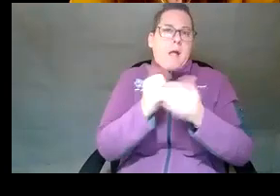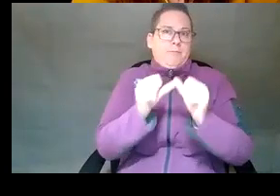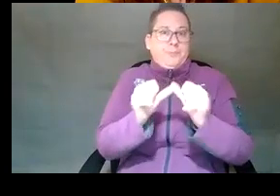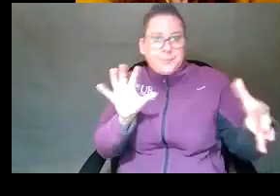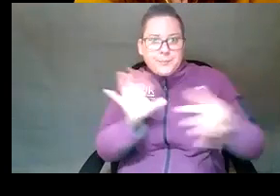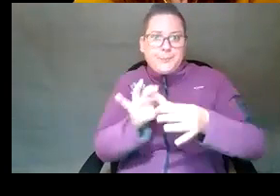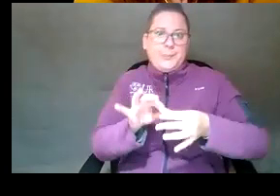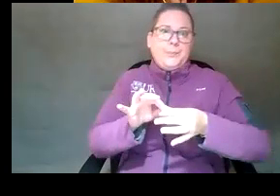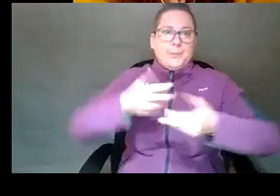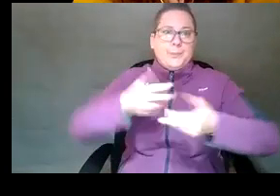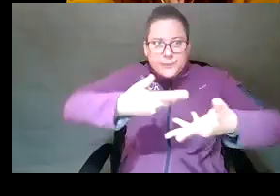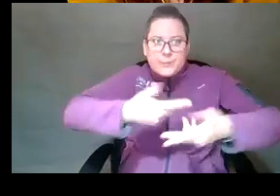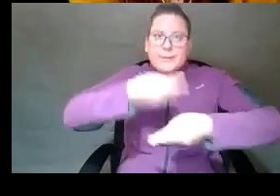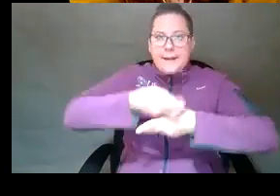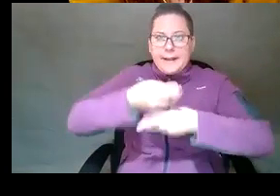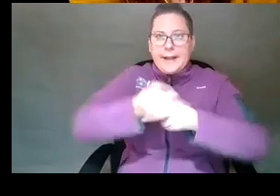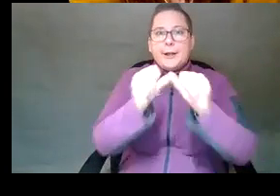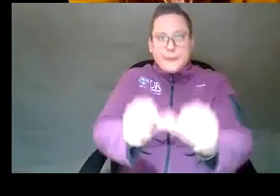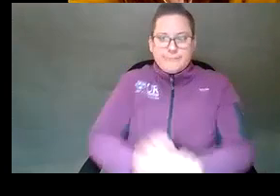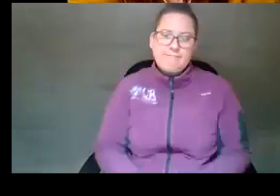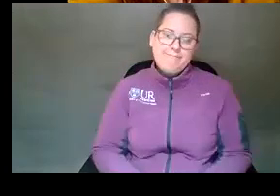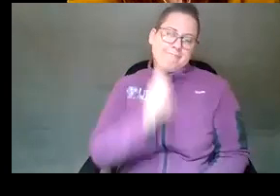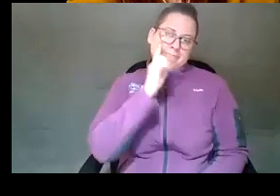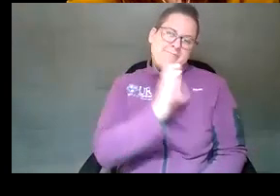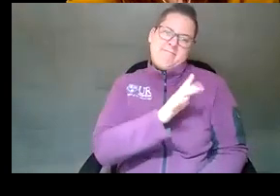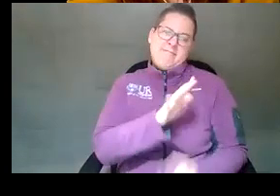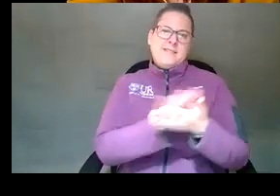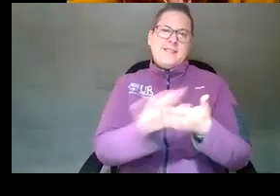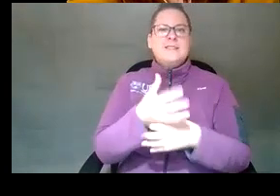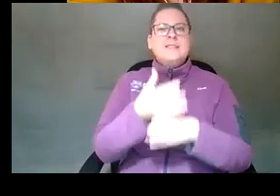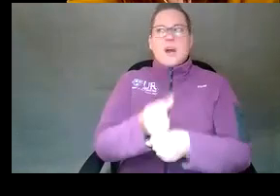and I thought that that was just a nice a nice summary of maybe how we're all feeling right now